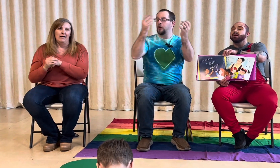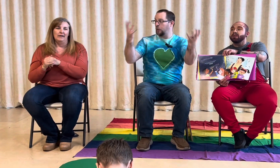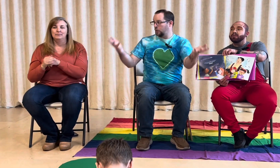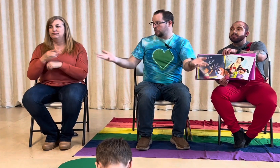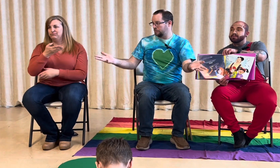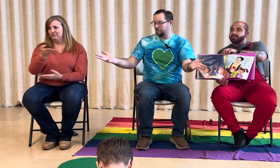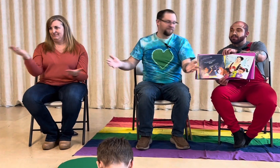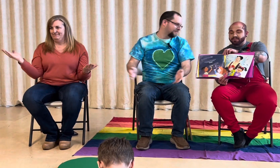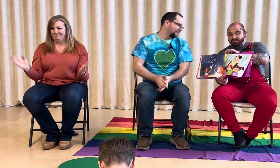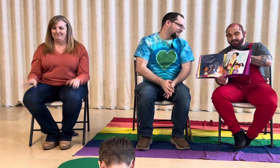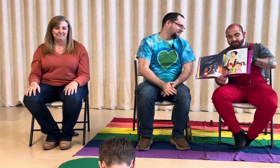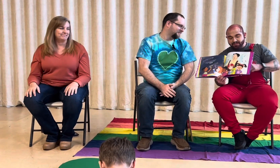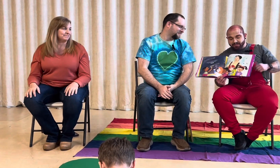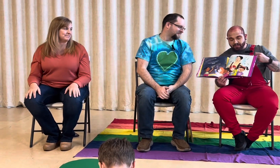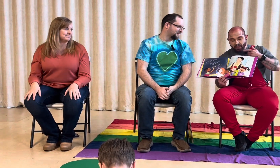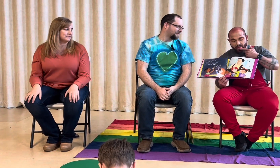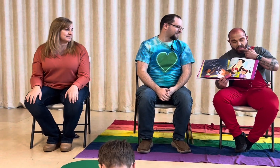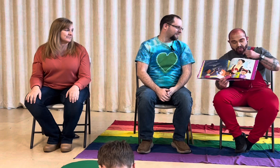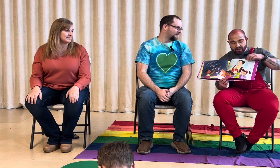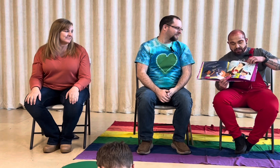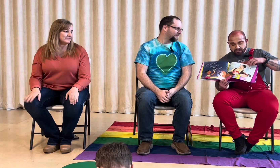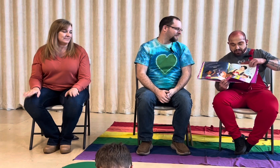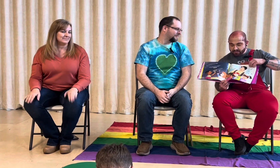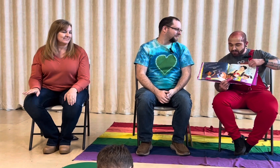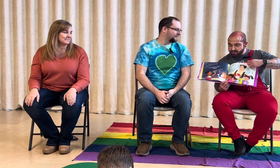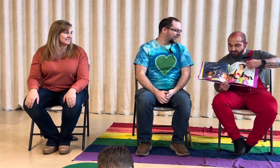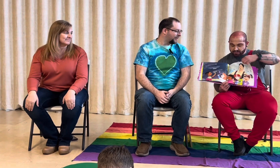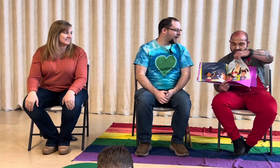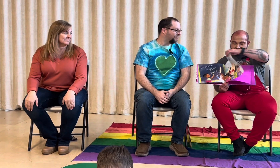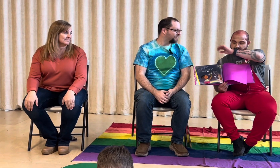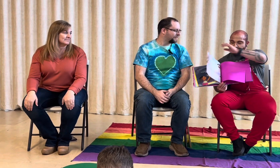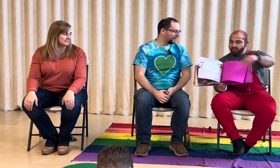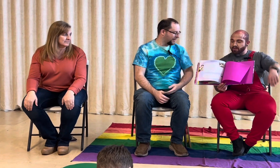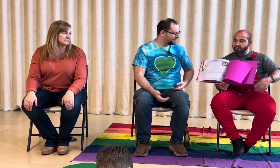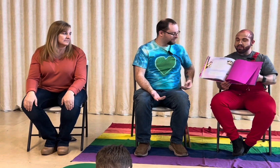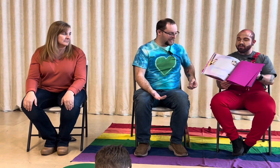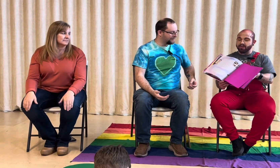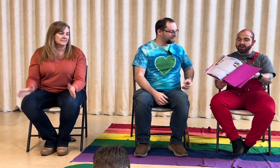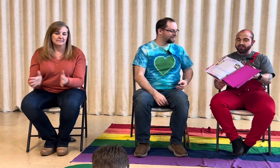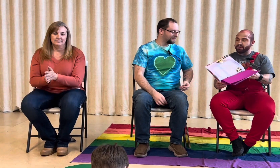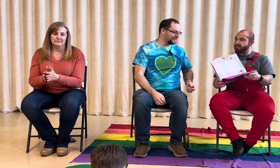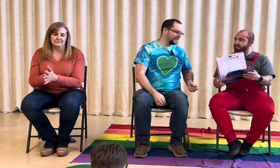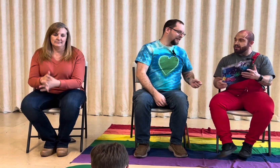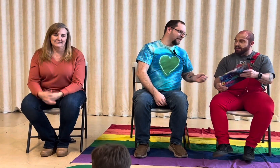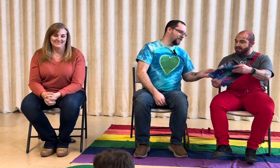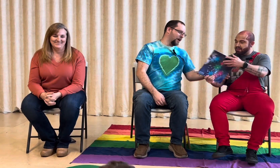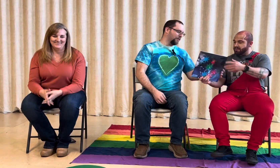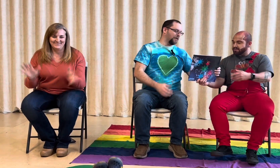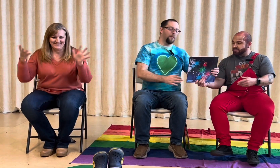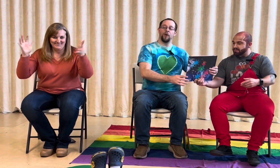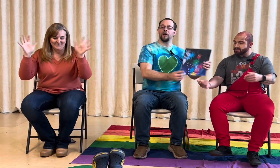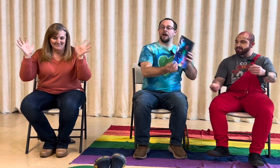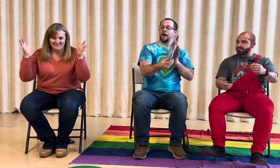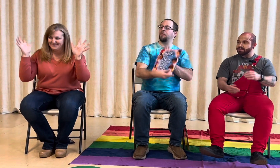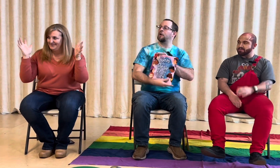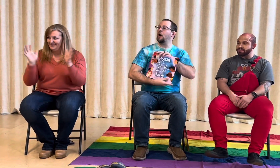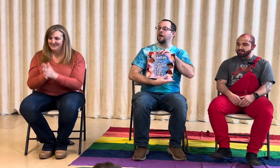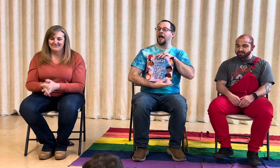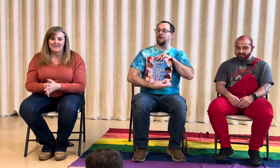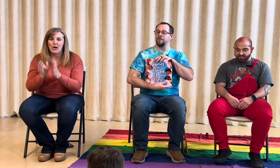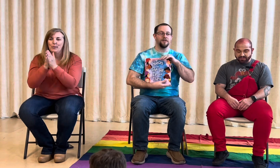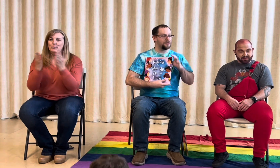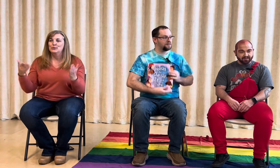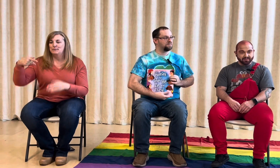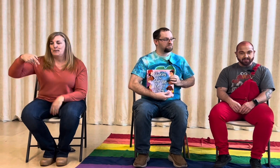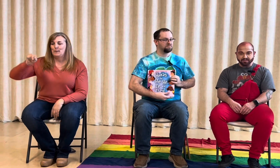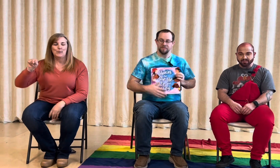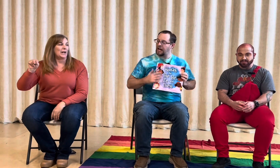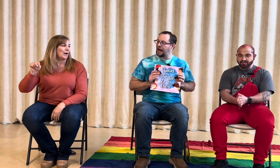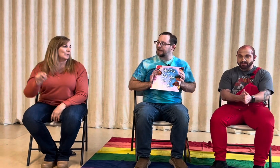you. There we go! There we go! BUSTER: And there we have it. AARON: So a book about pronouns. I